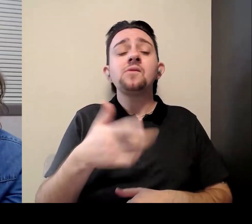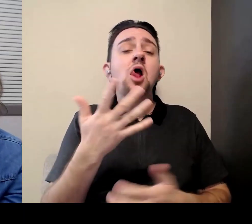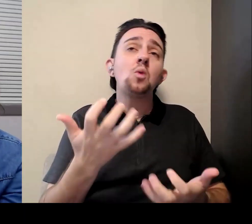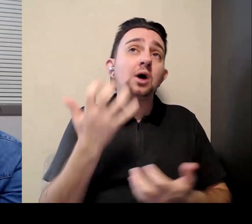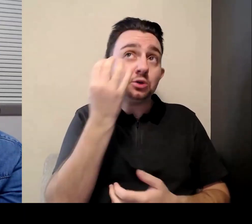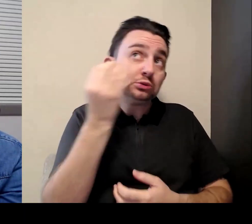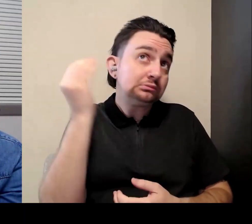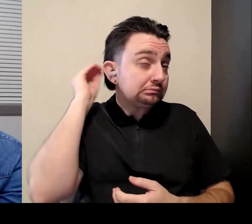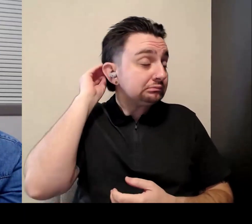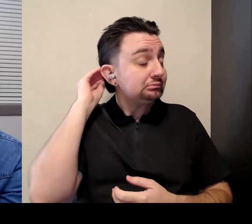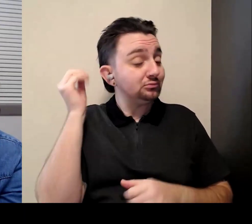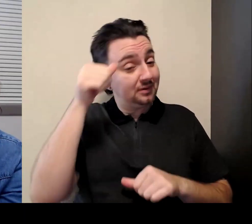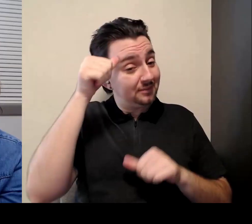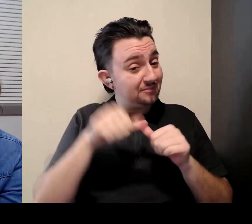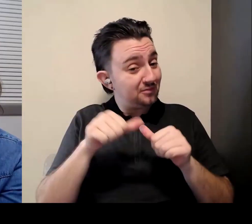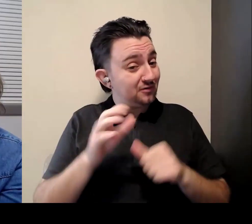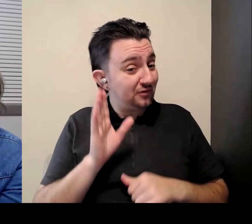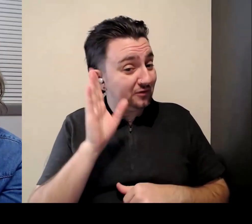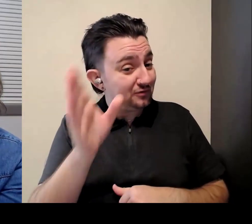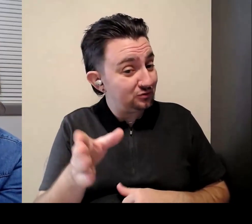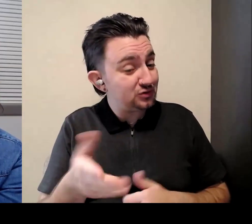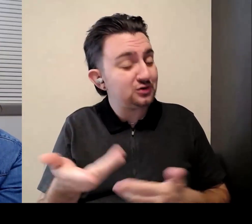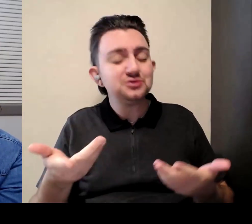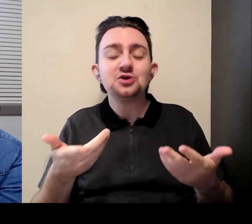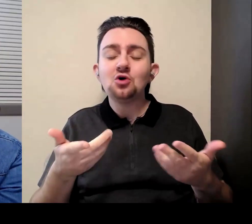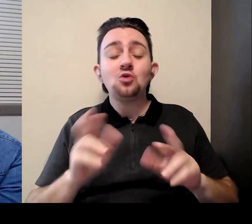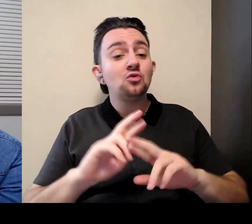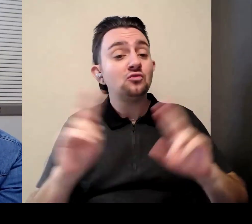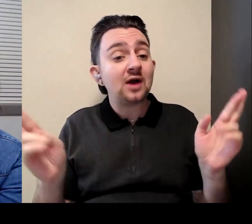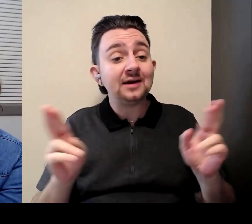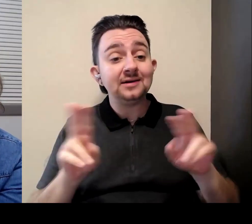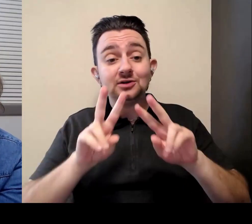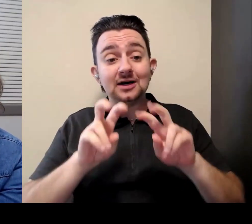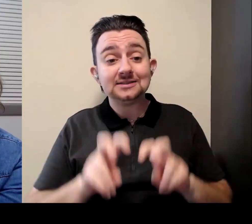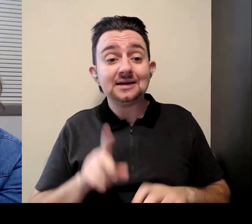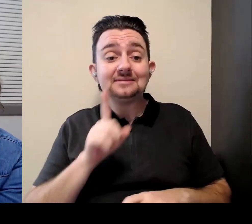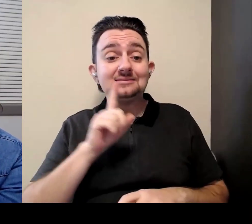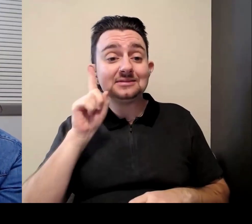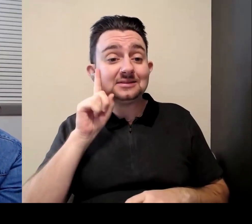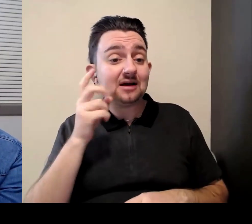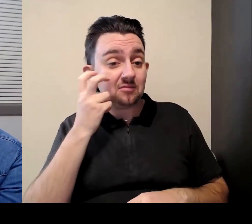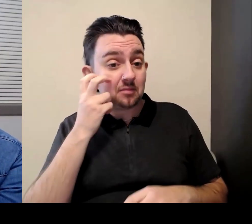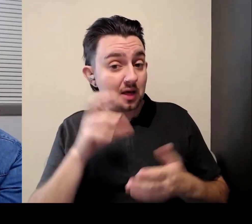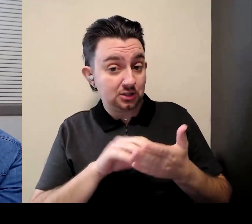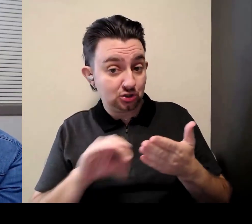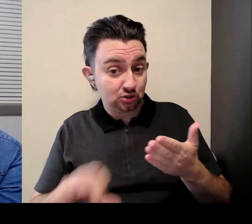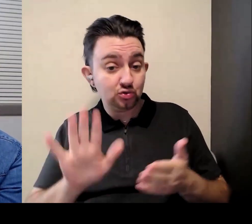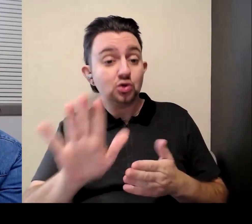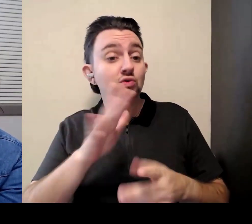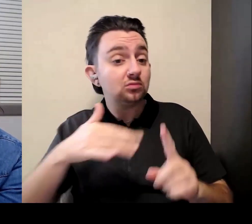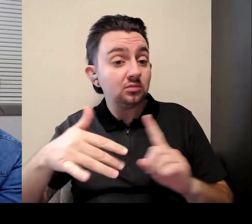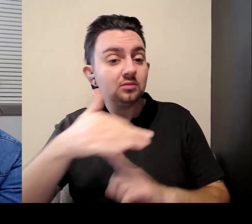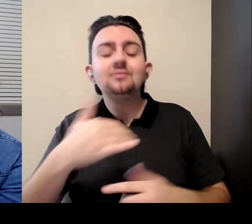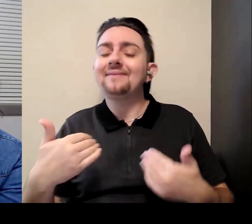So when it is time to assess a deafblind student in your setting, you have those resources at your fingertips.